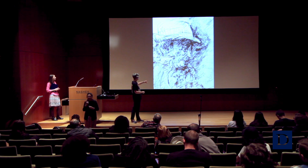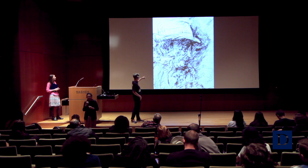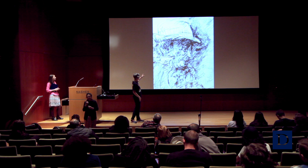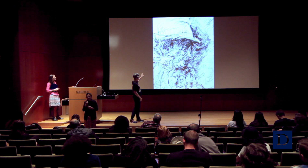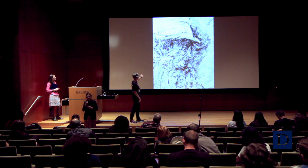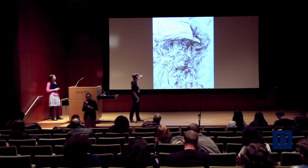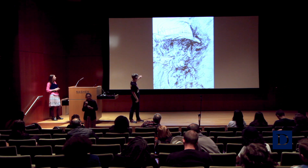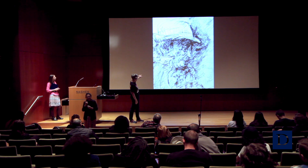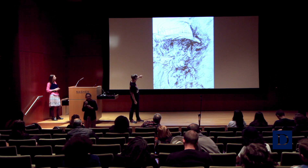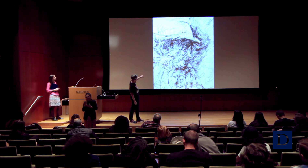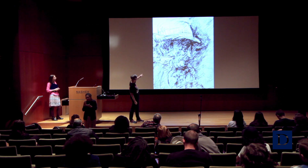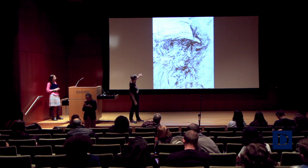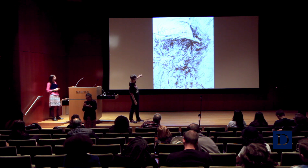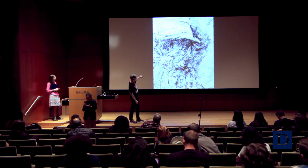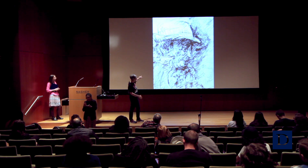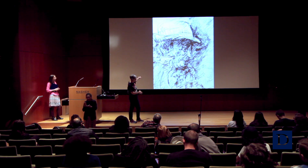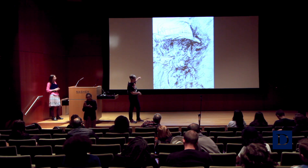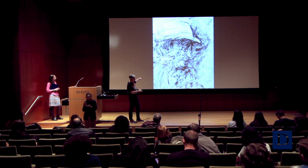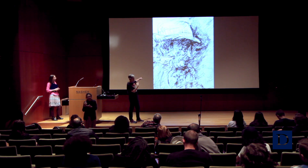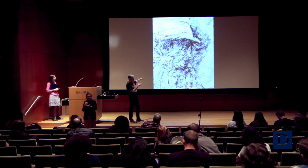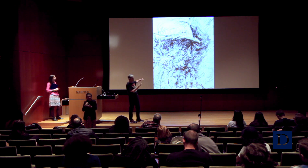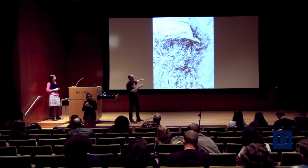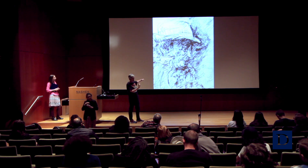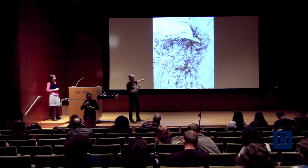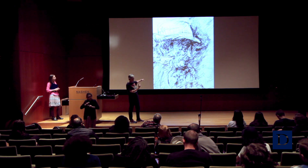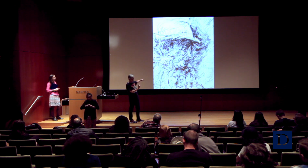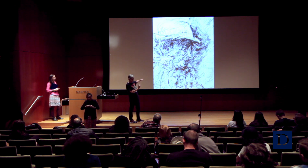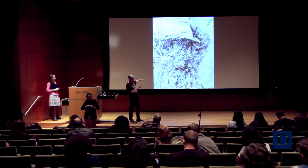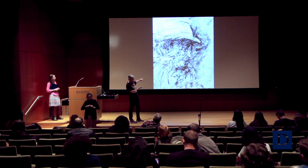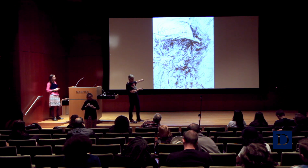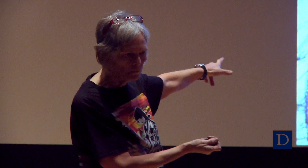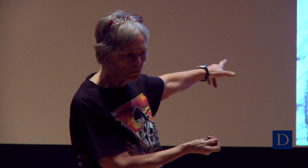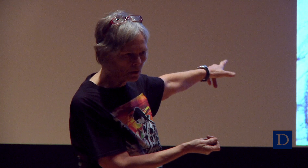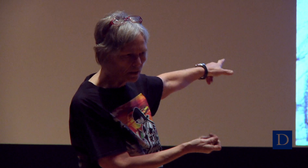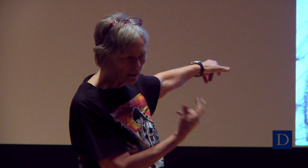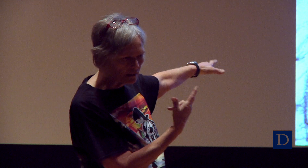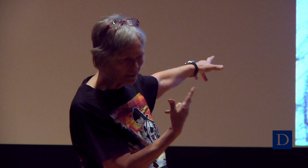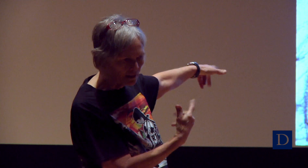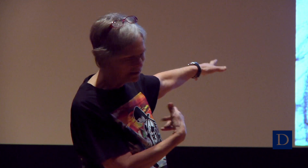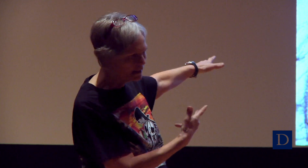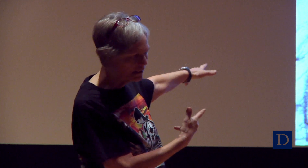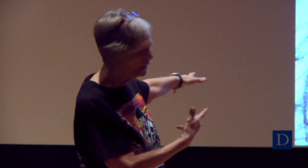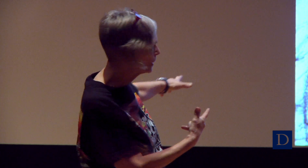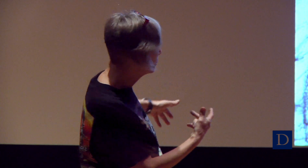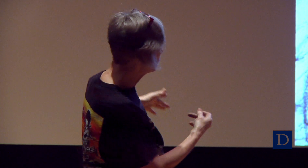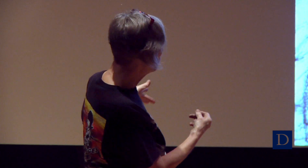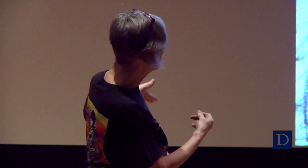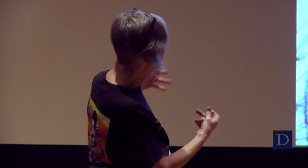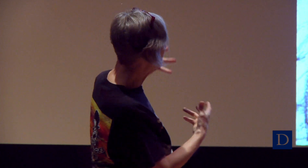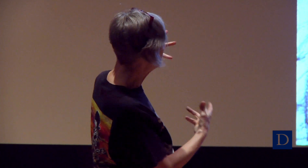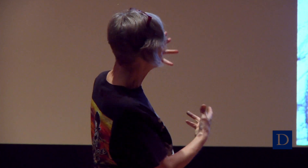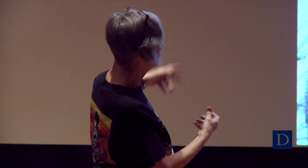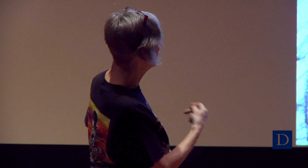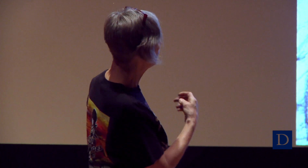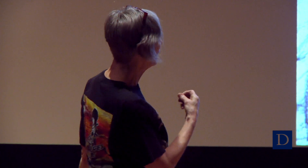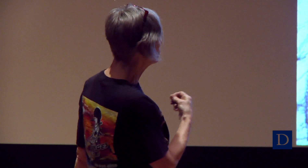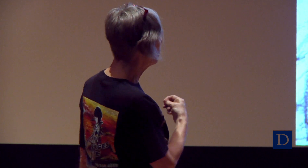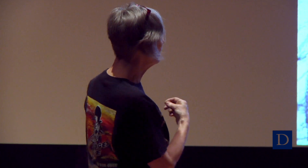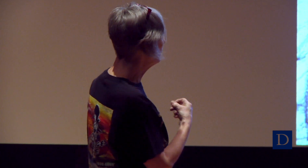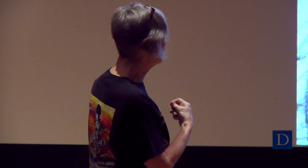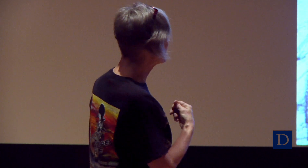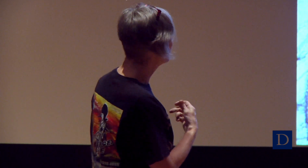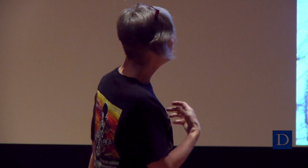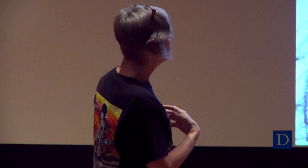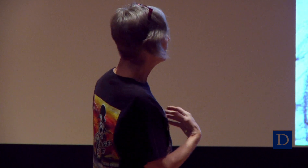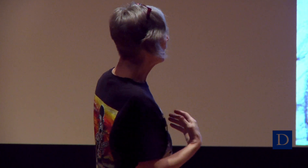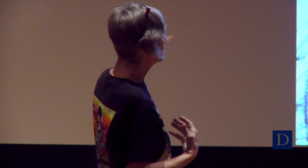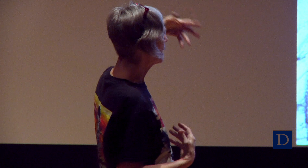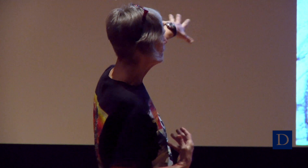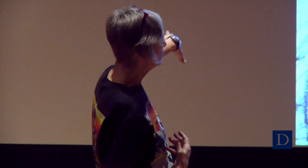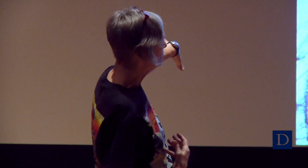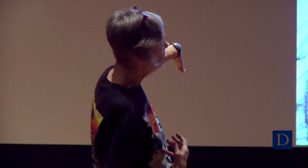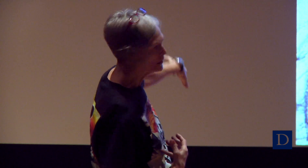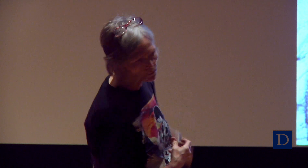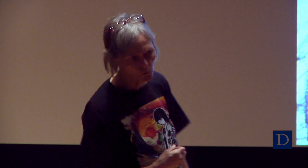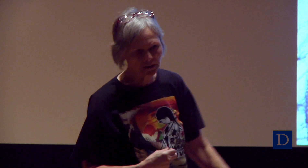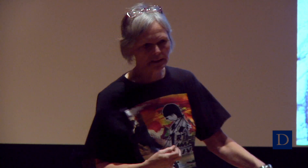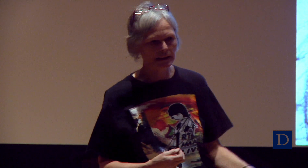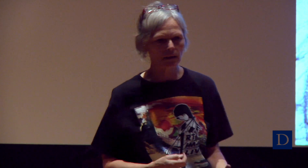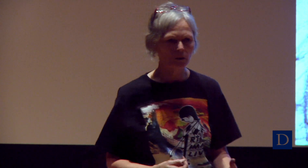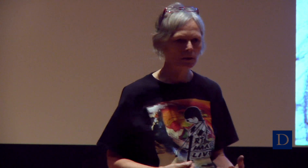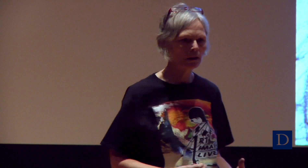This is Eric. I sat at his feet. It’s again another performance I drew in about twenty minutes, but that allowed me to go into more detail.